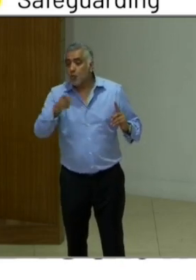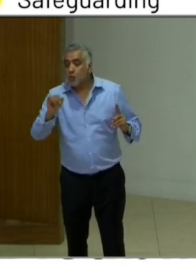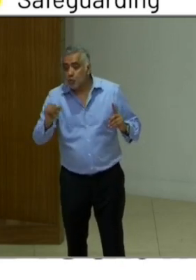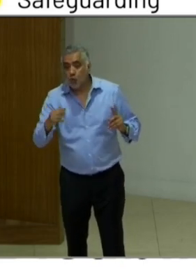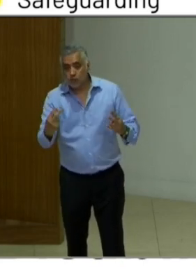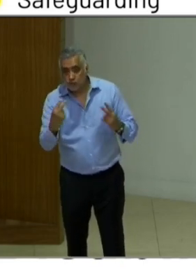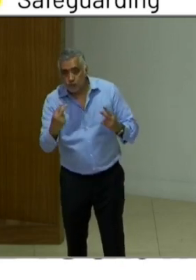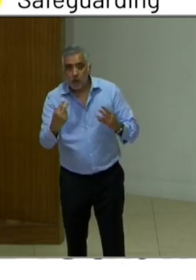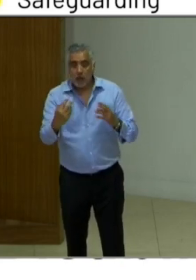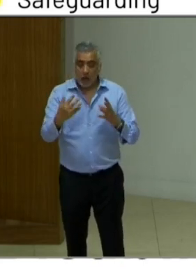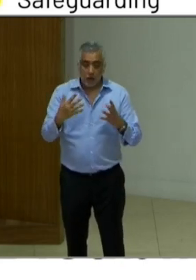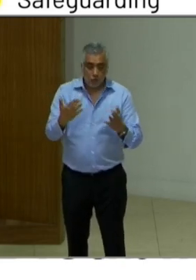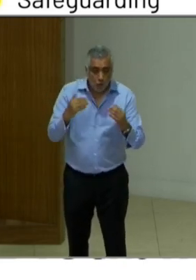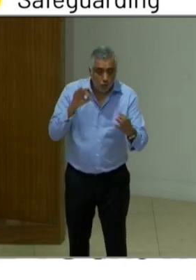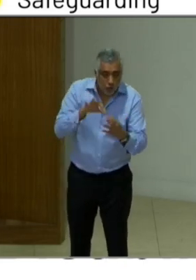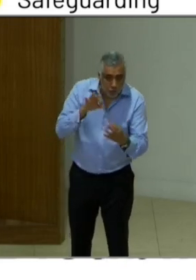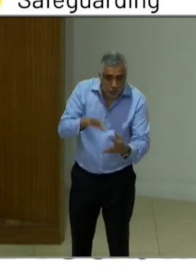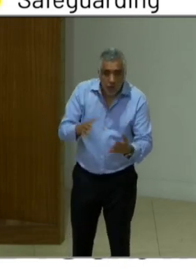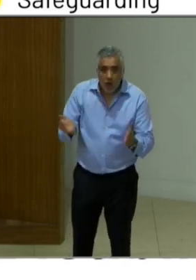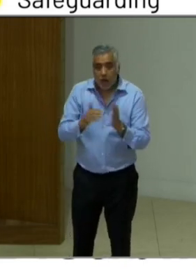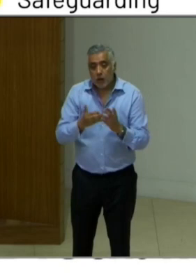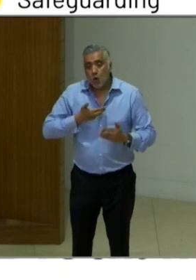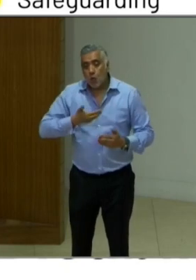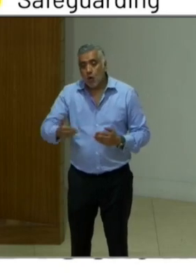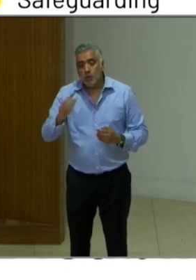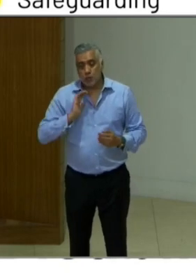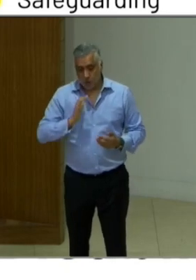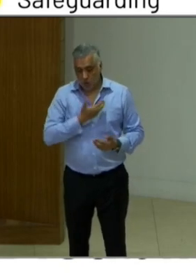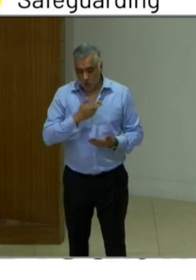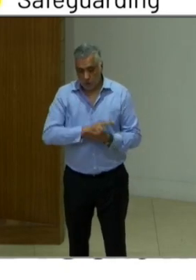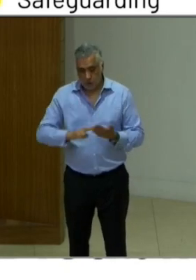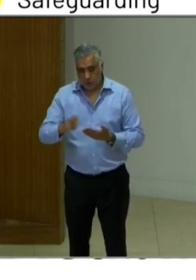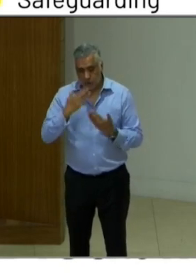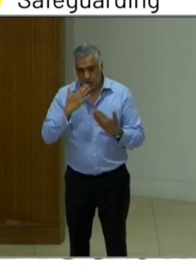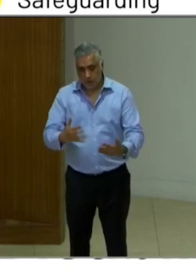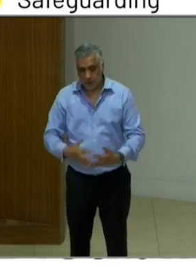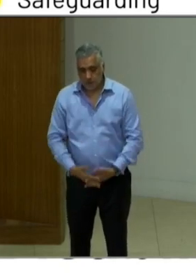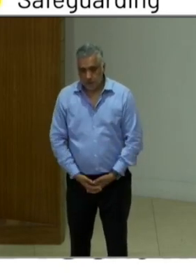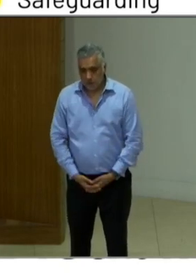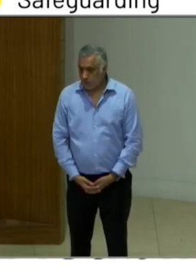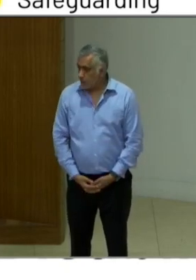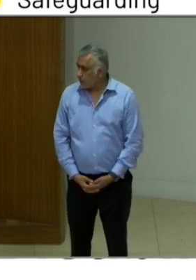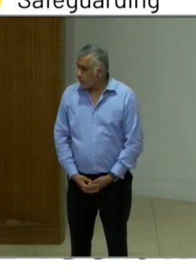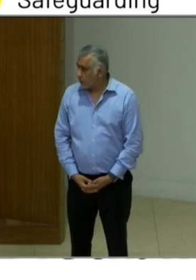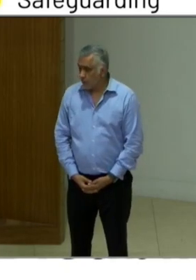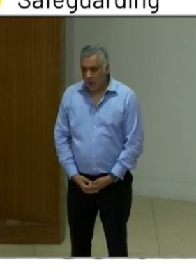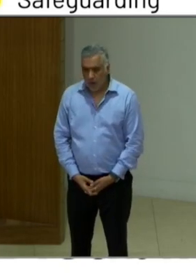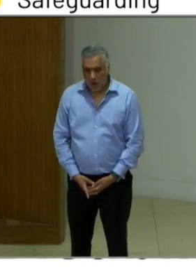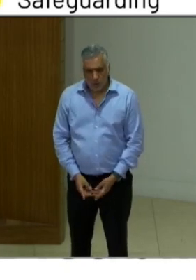and contribution. And once again, welcome you to our university. Thank you.